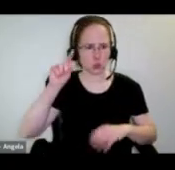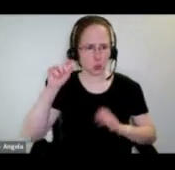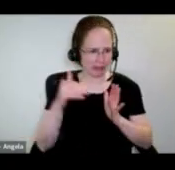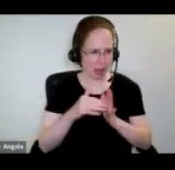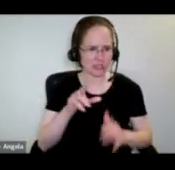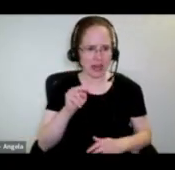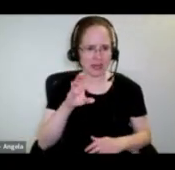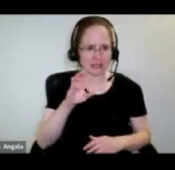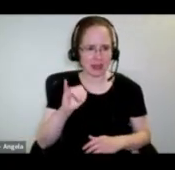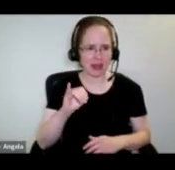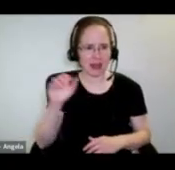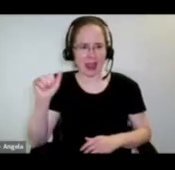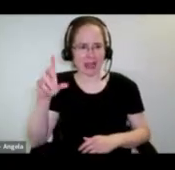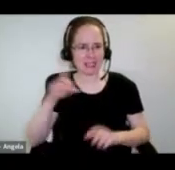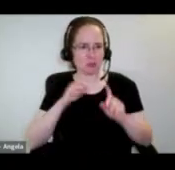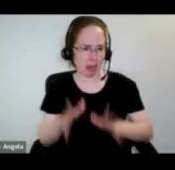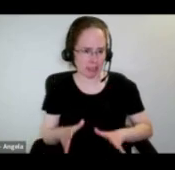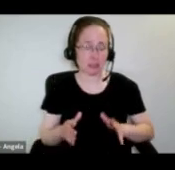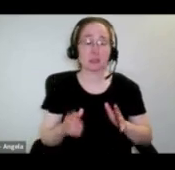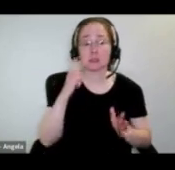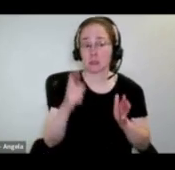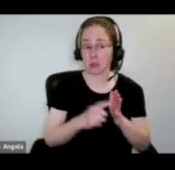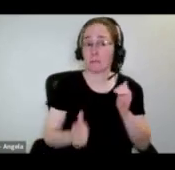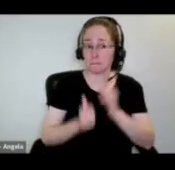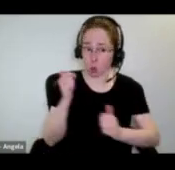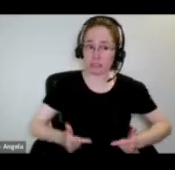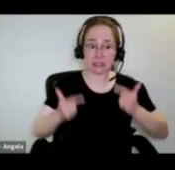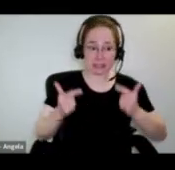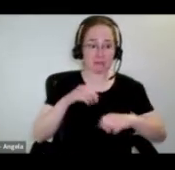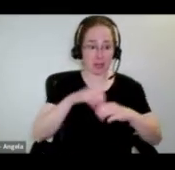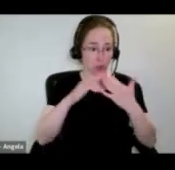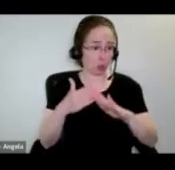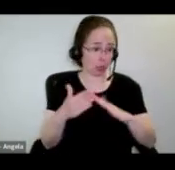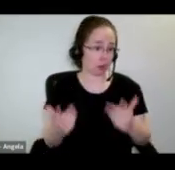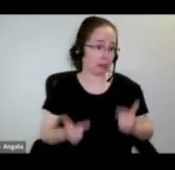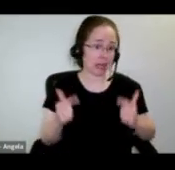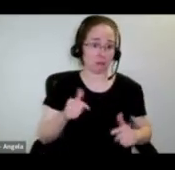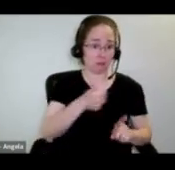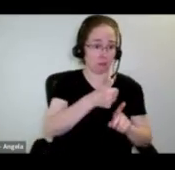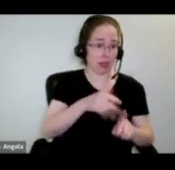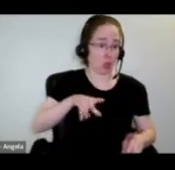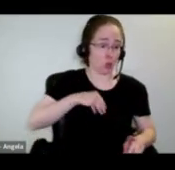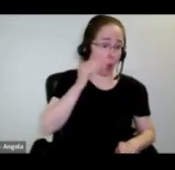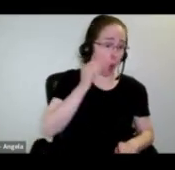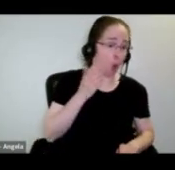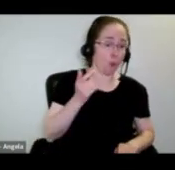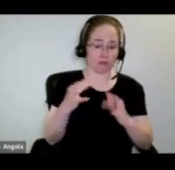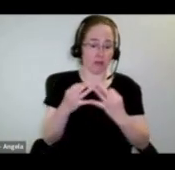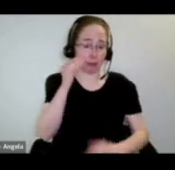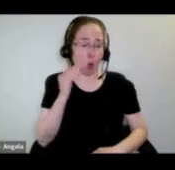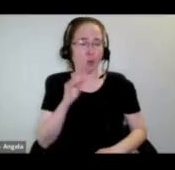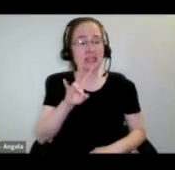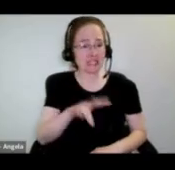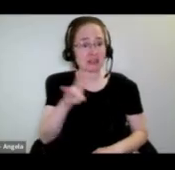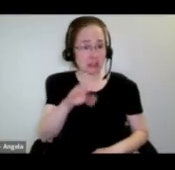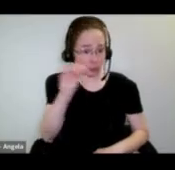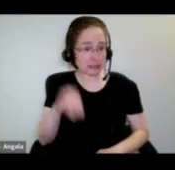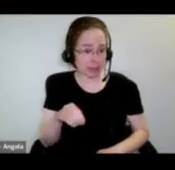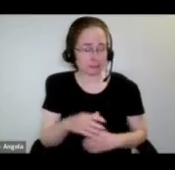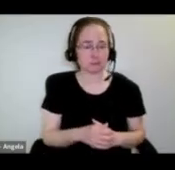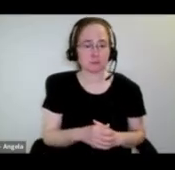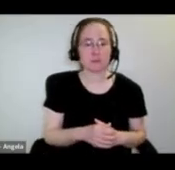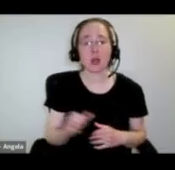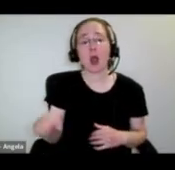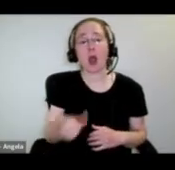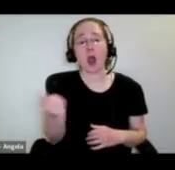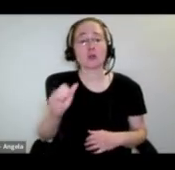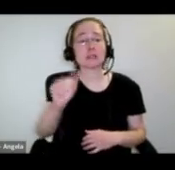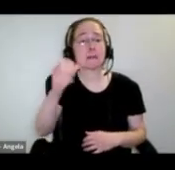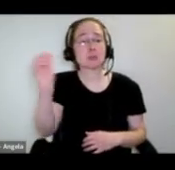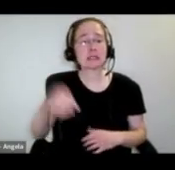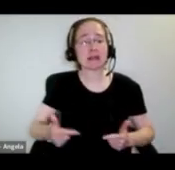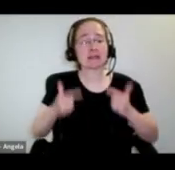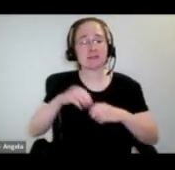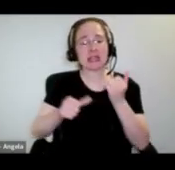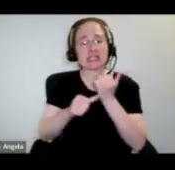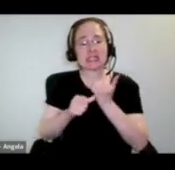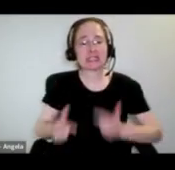Lindsay: Alright, so when we take a little bit of a closer look at those 20,000 NCI-AD respondents, we see that the majority live in the community. They live in their own or their family home, that's 77%.